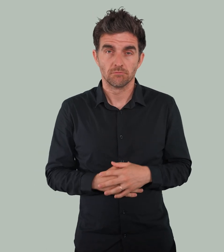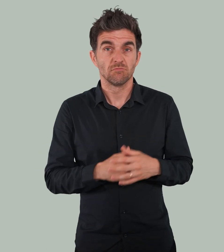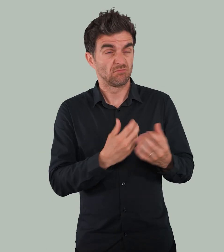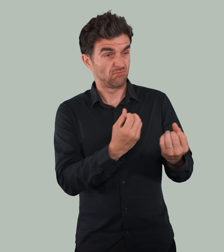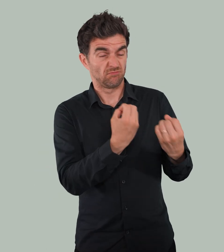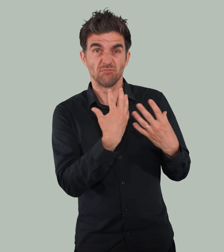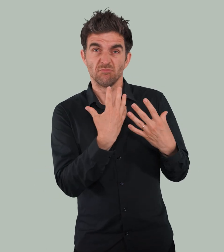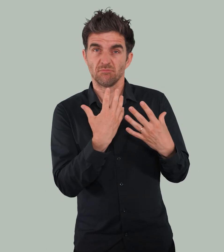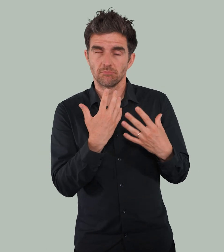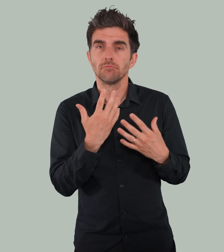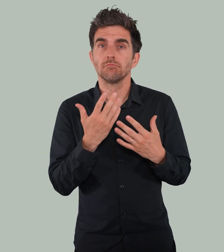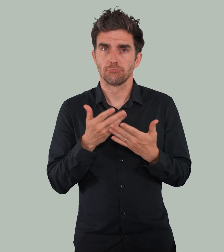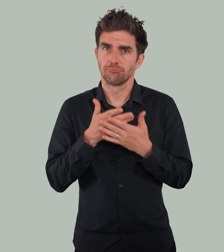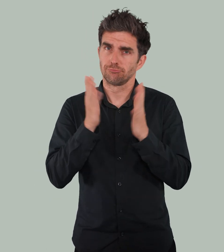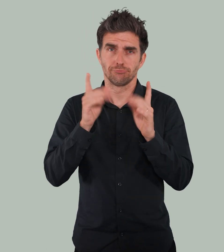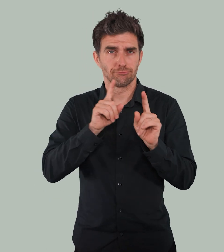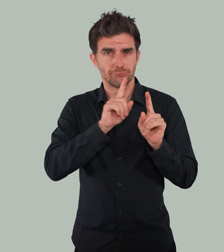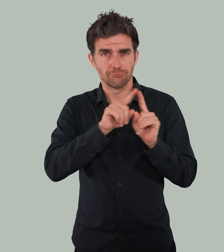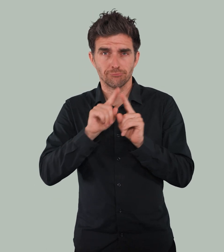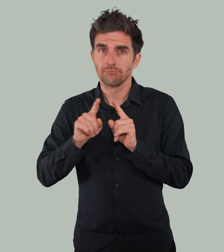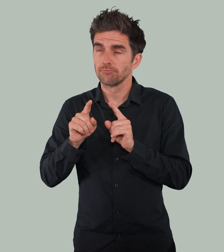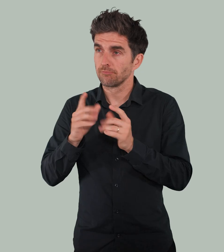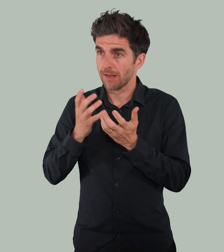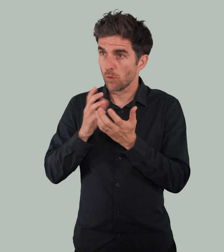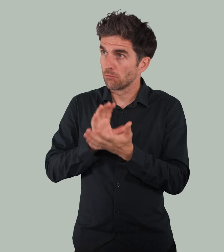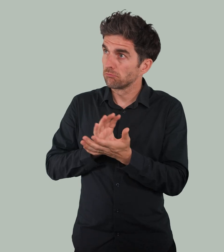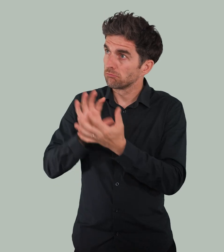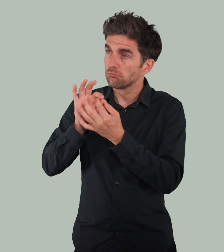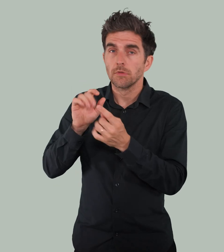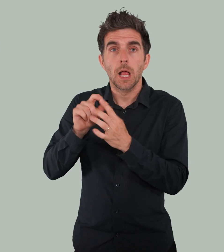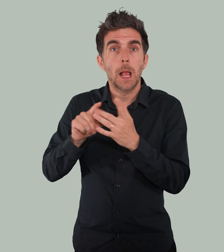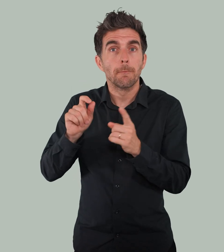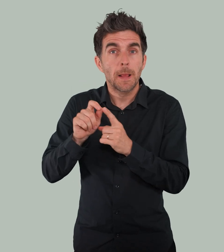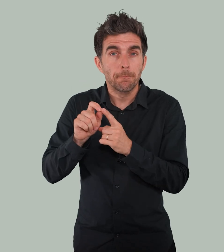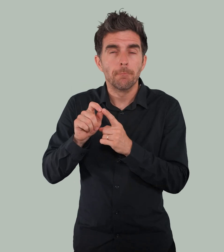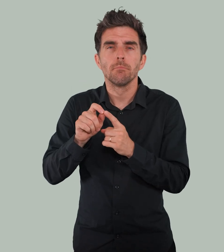Respondents describe a range of experiences in their interaction with the PIP system.